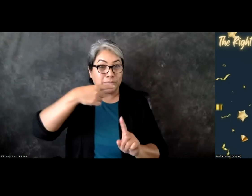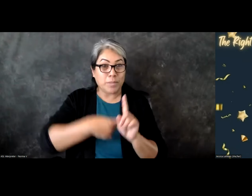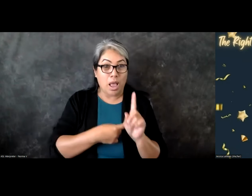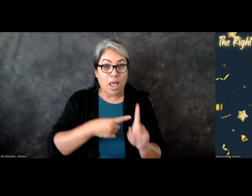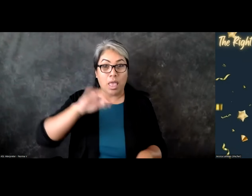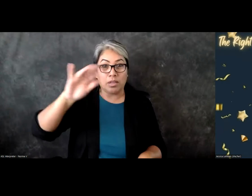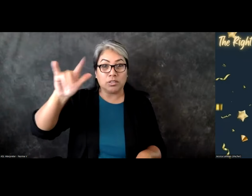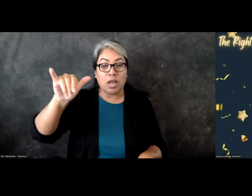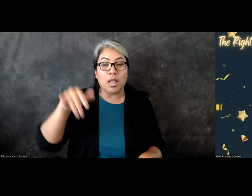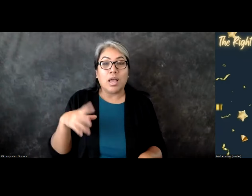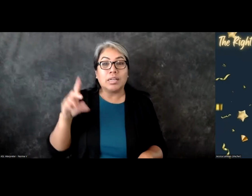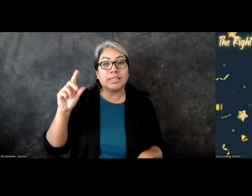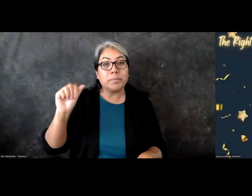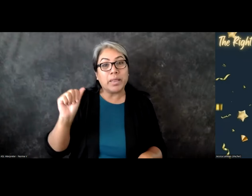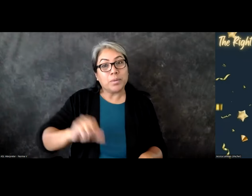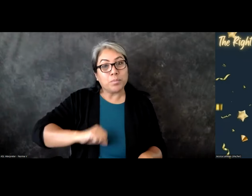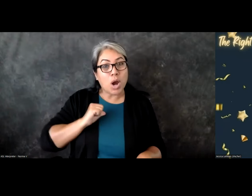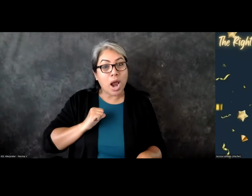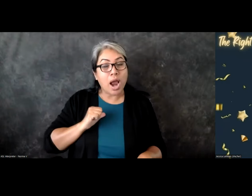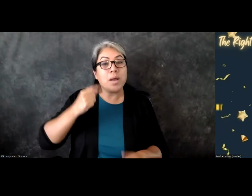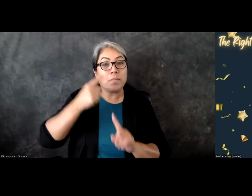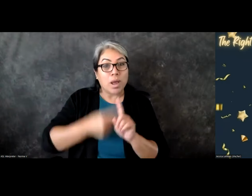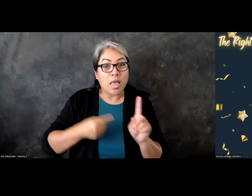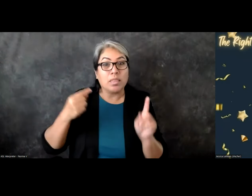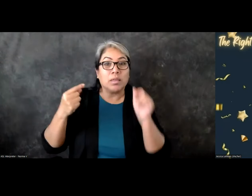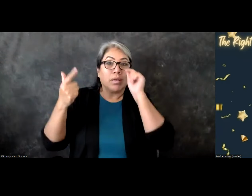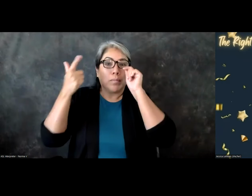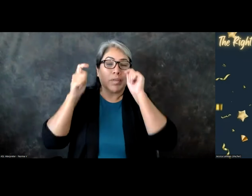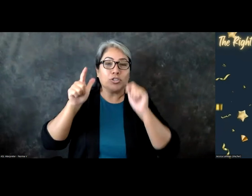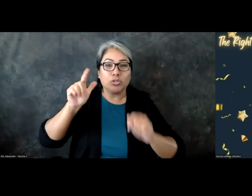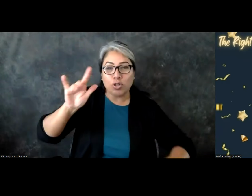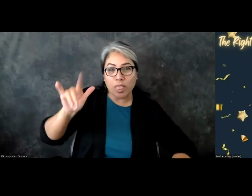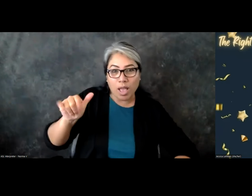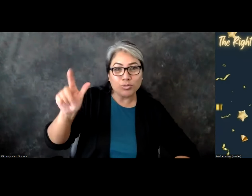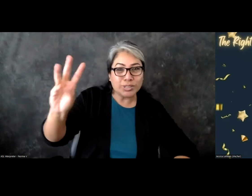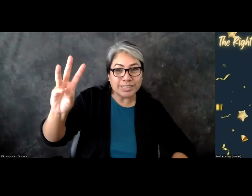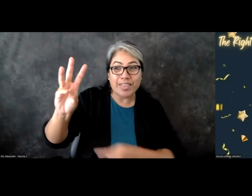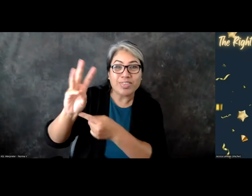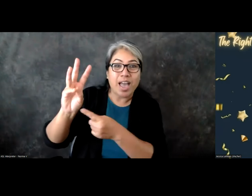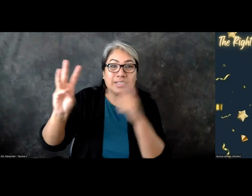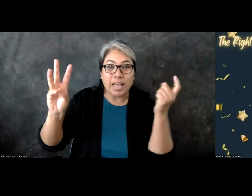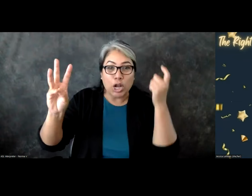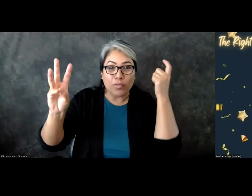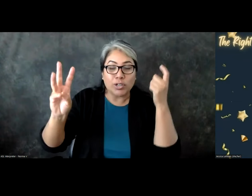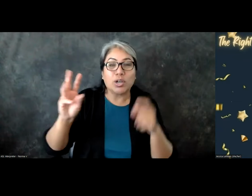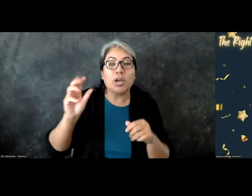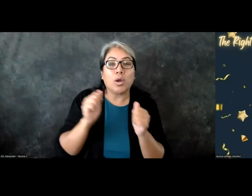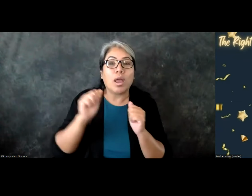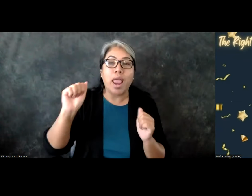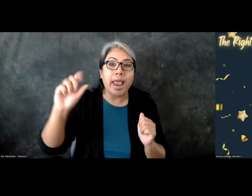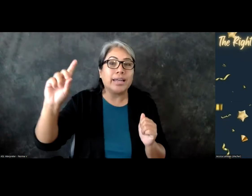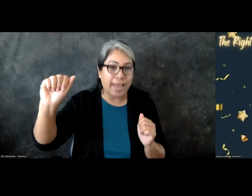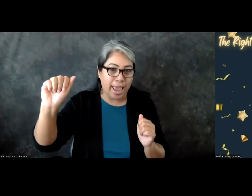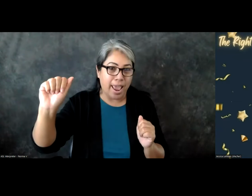community and not in nursing homes or other institutions. And also this month, this month is known as disability